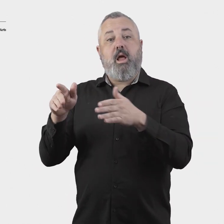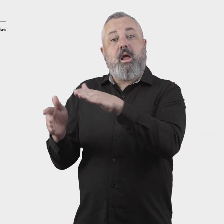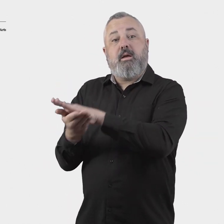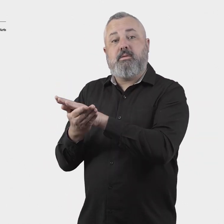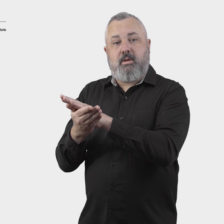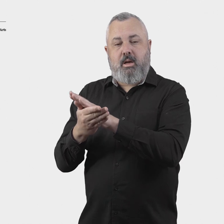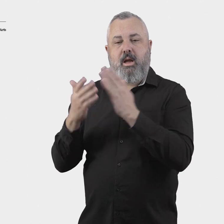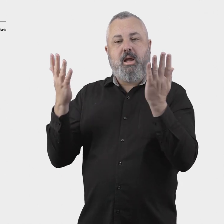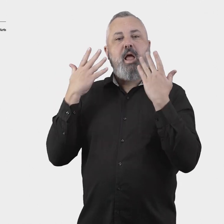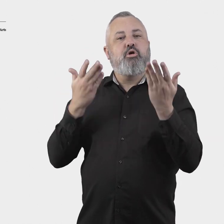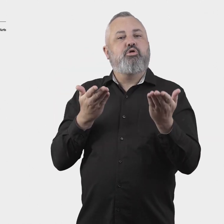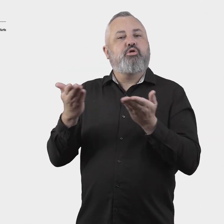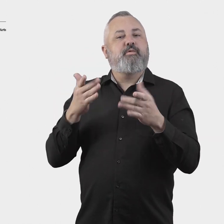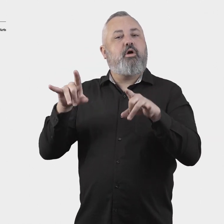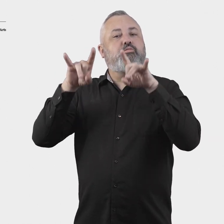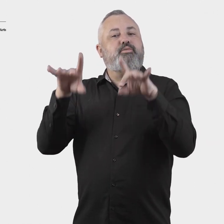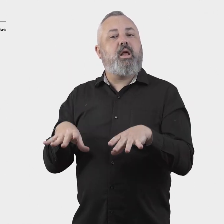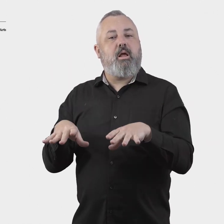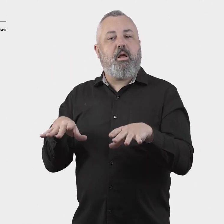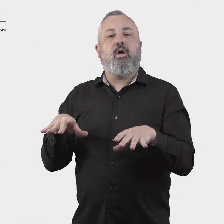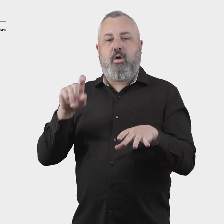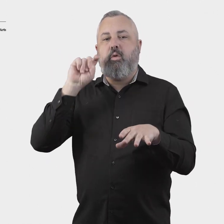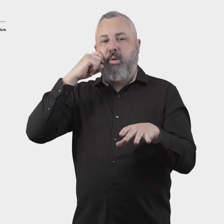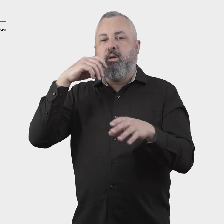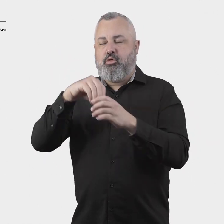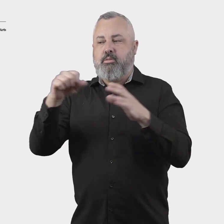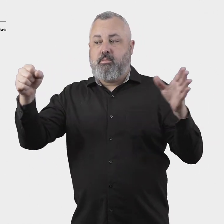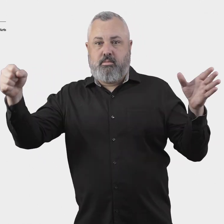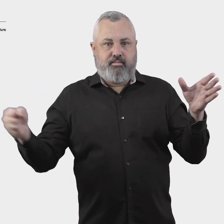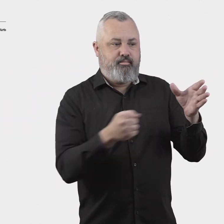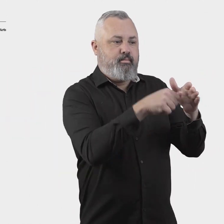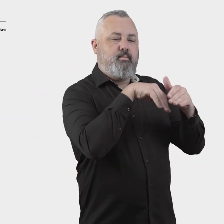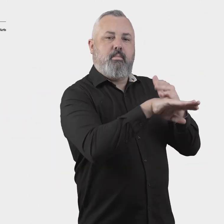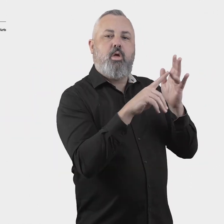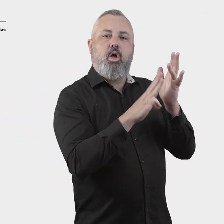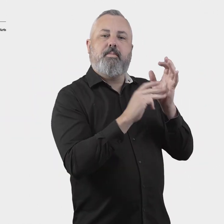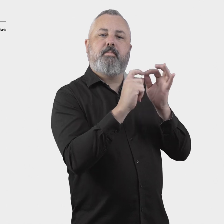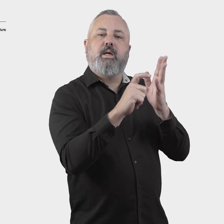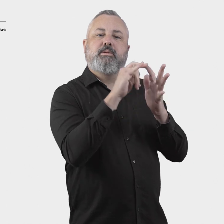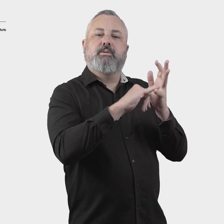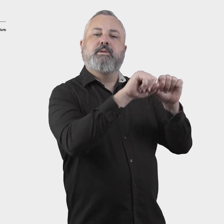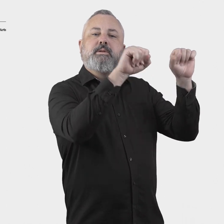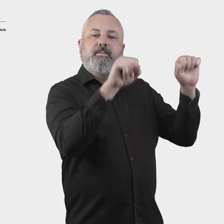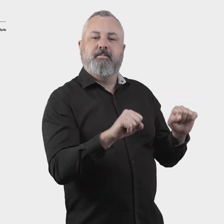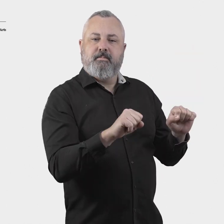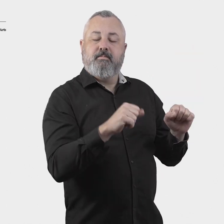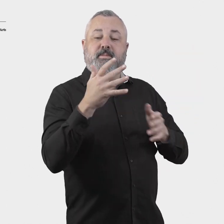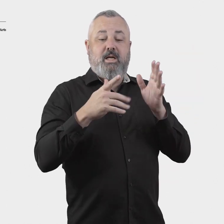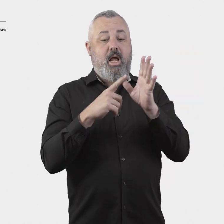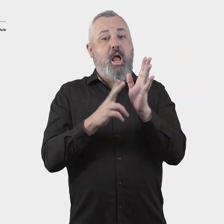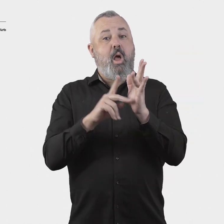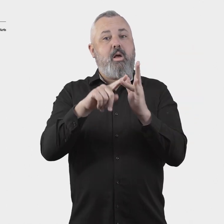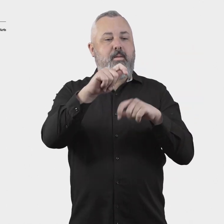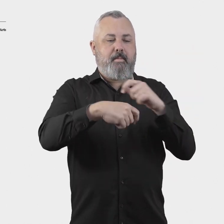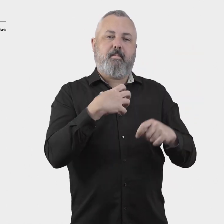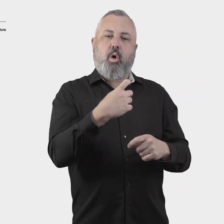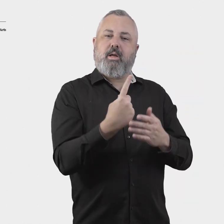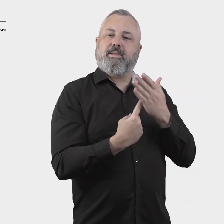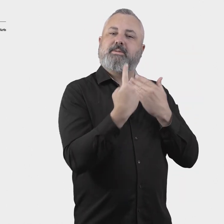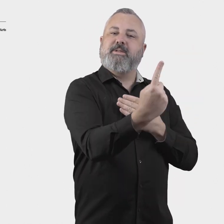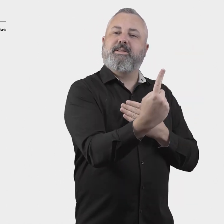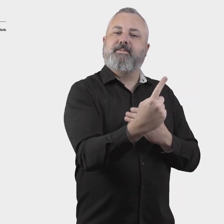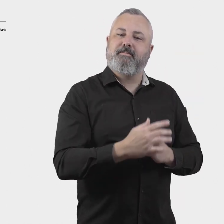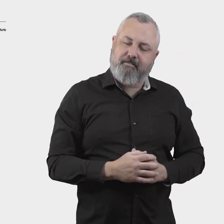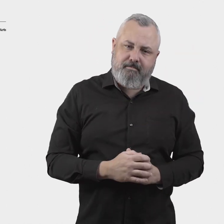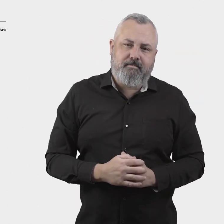which is currently established within Airservices Australia. This will increase the independence of the ANO.